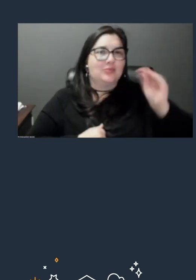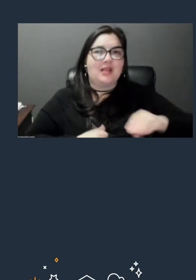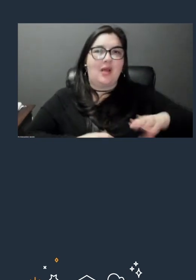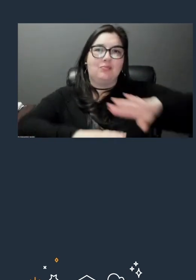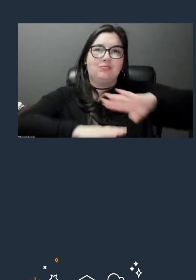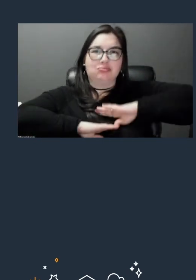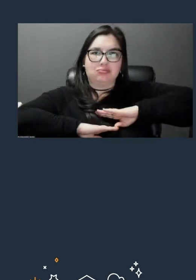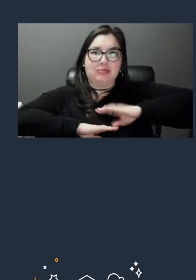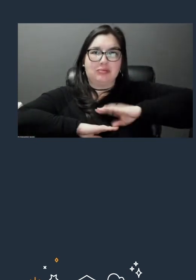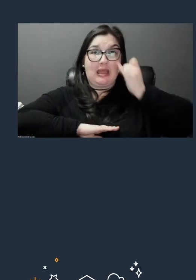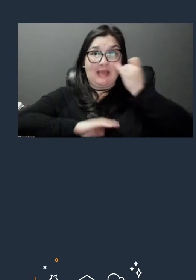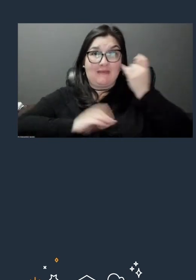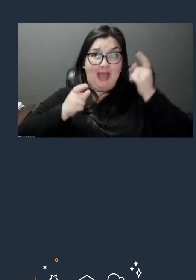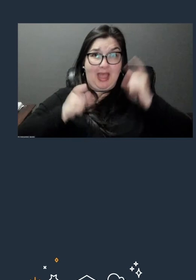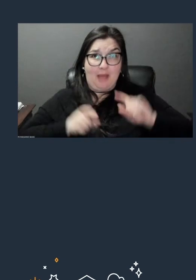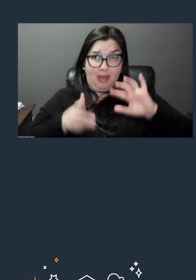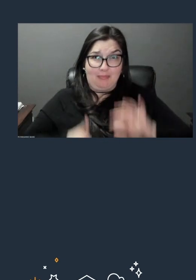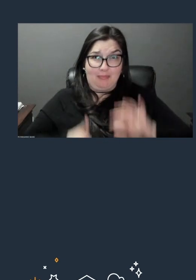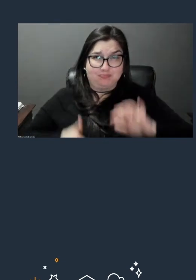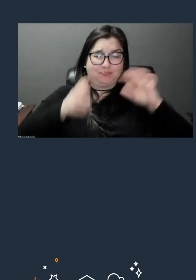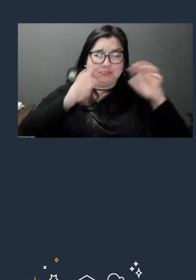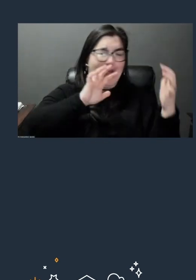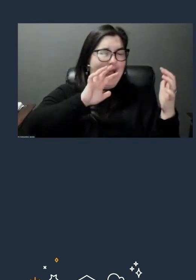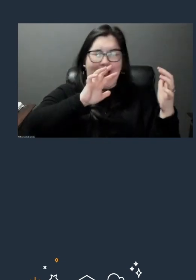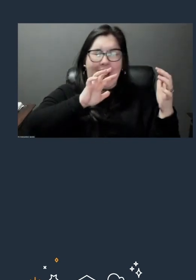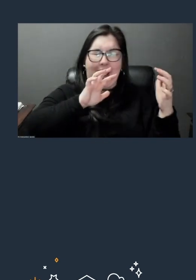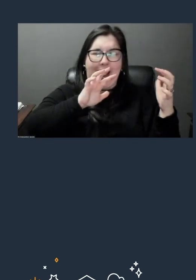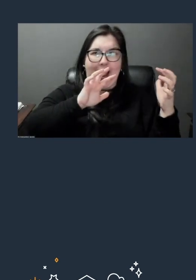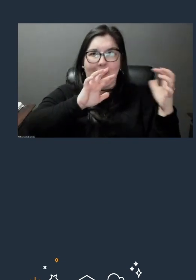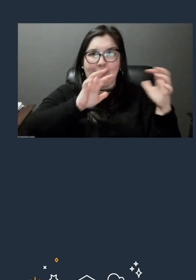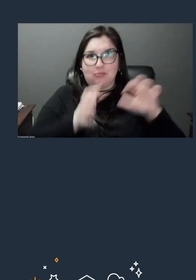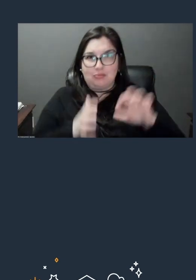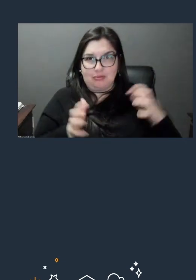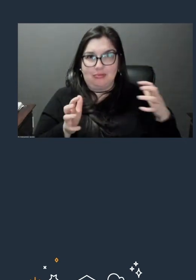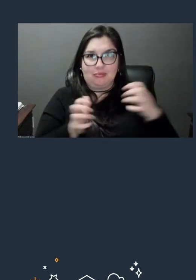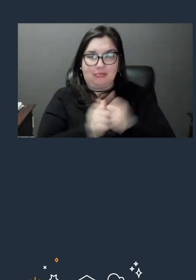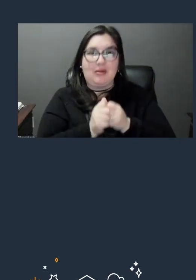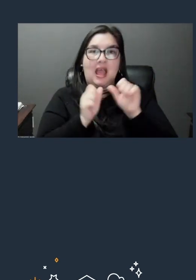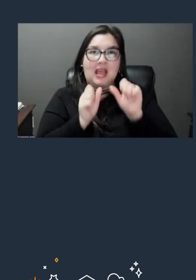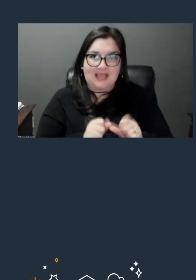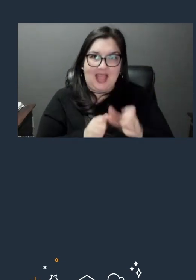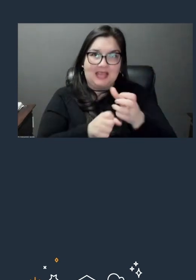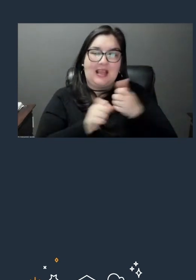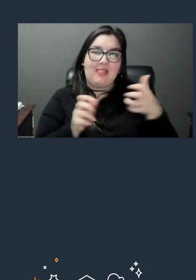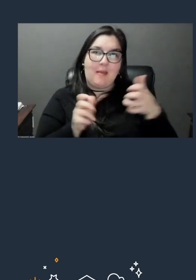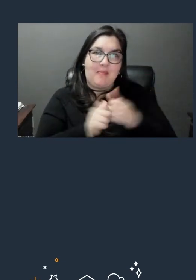I have my backups that I can rely to recover my application data from, and maintain business continuity.